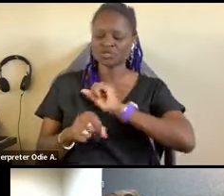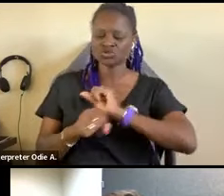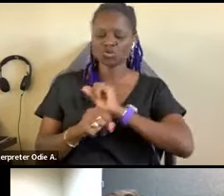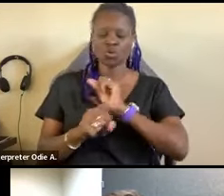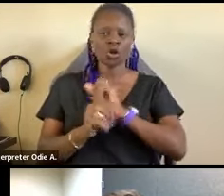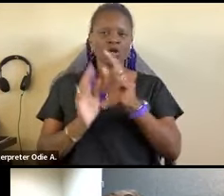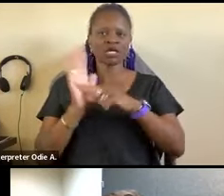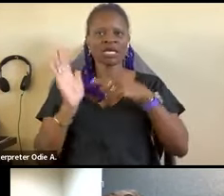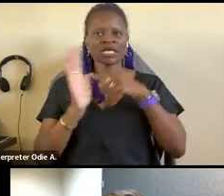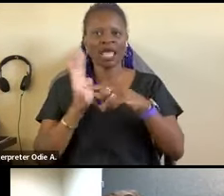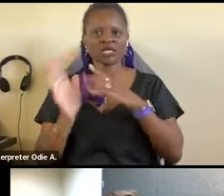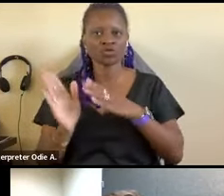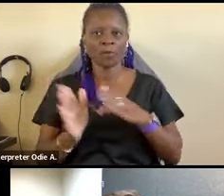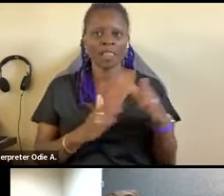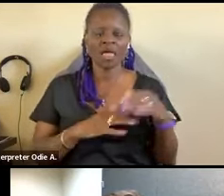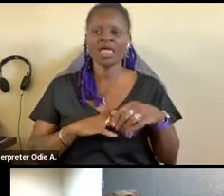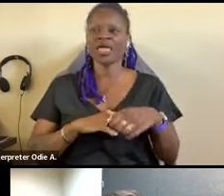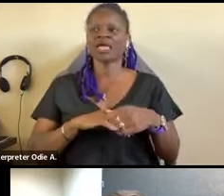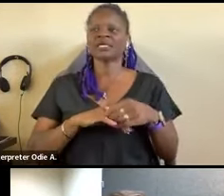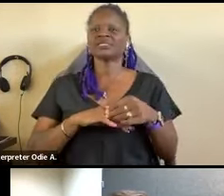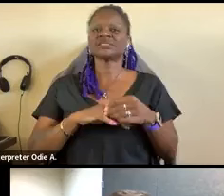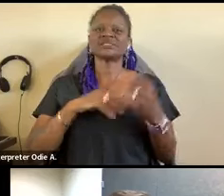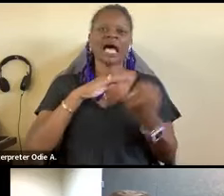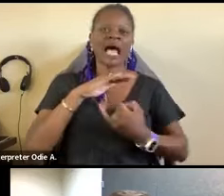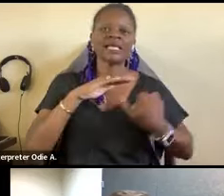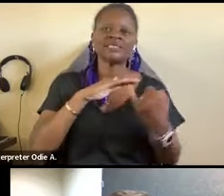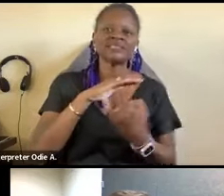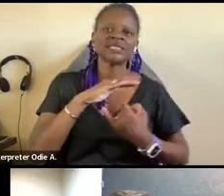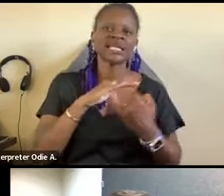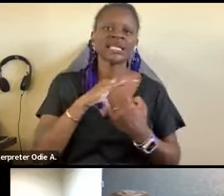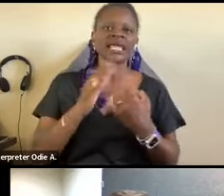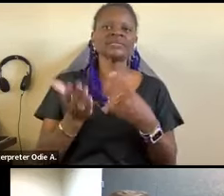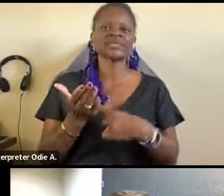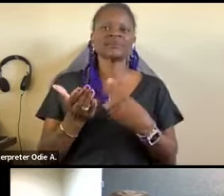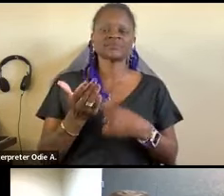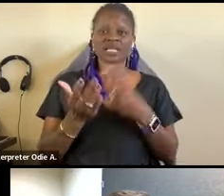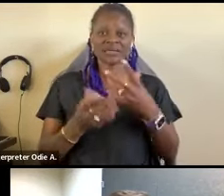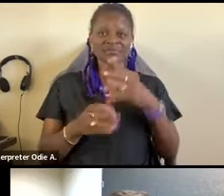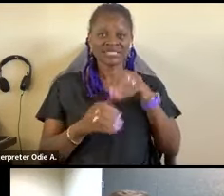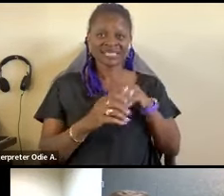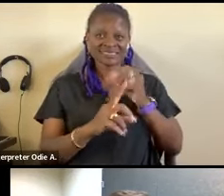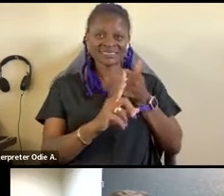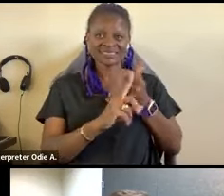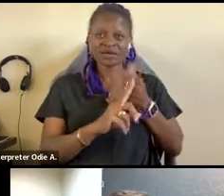and isolate from loved ones, sometimes in our own homes. The second development we want to talk go